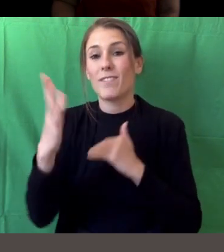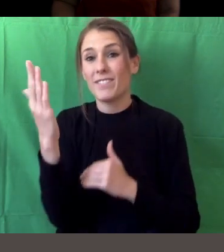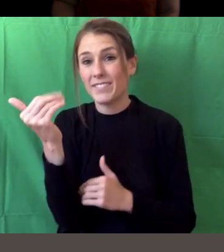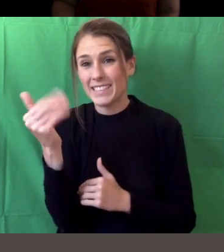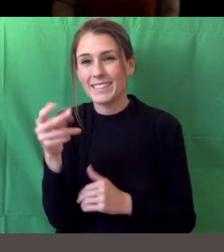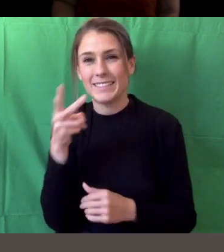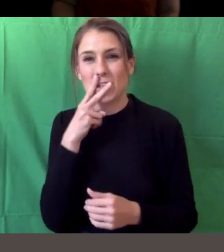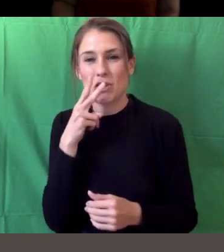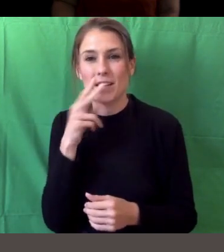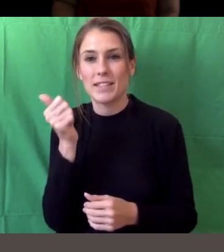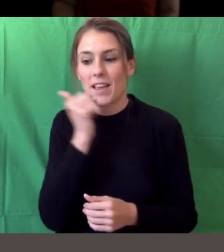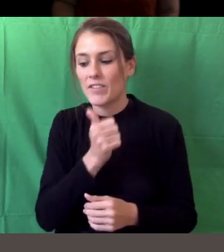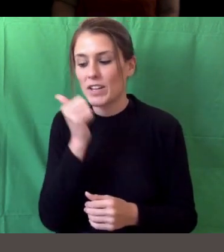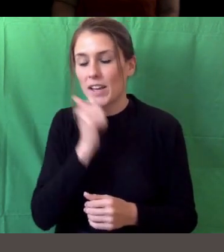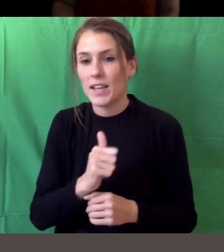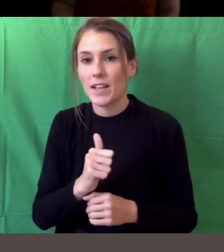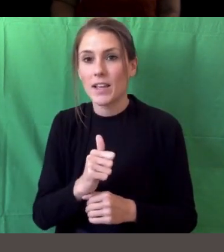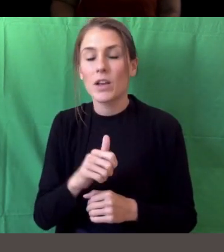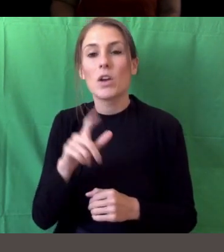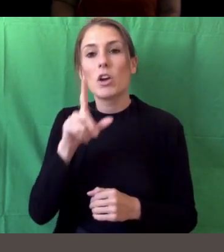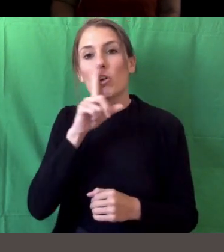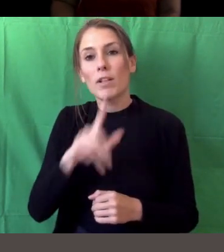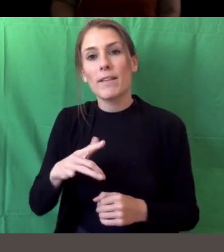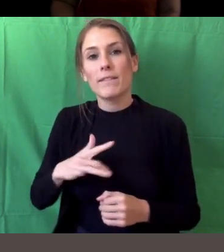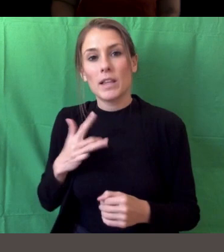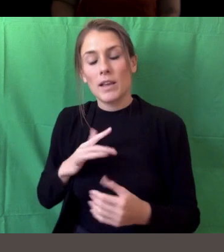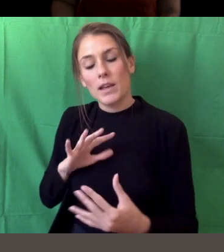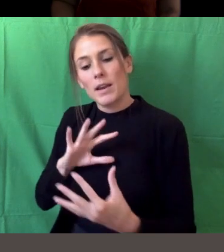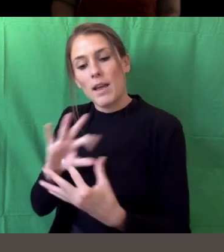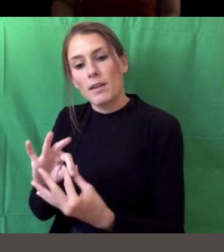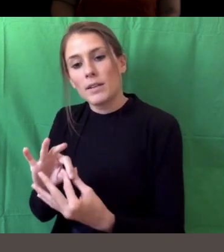up to 15 cigarettes a day.